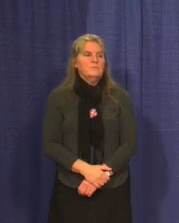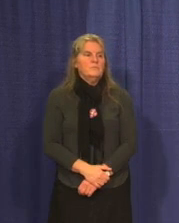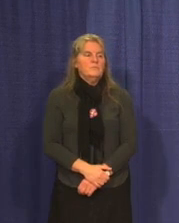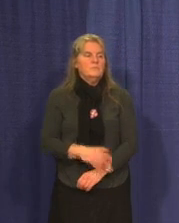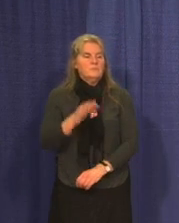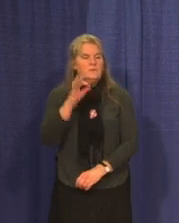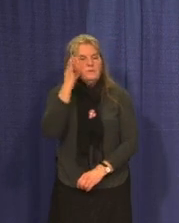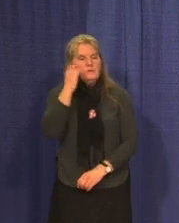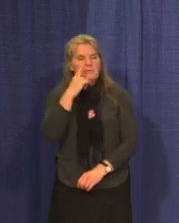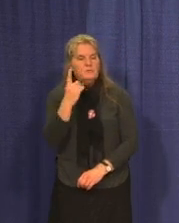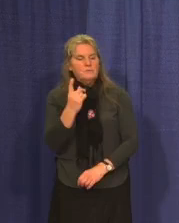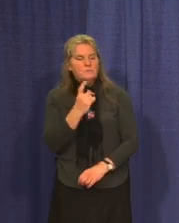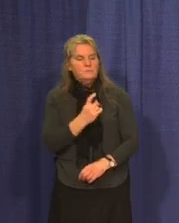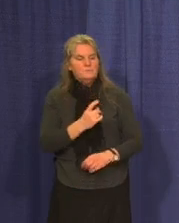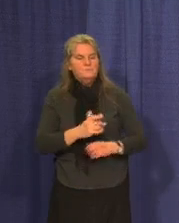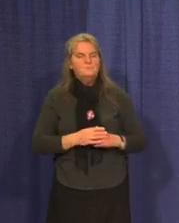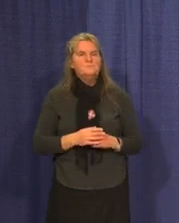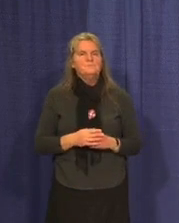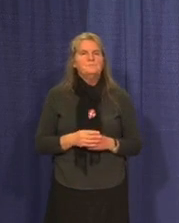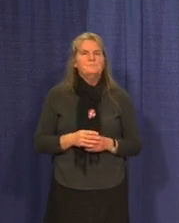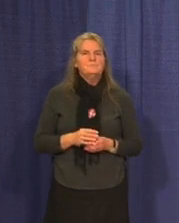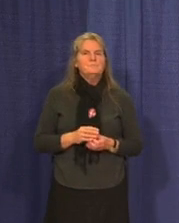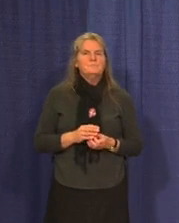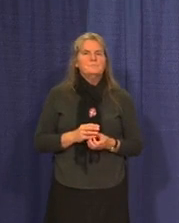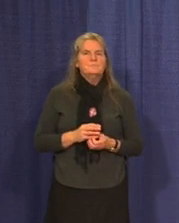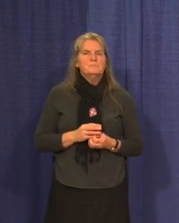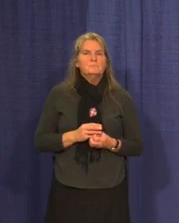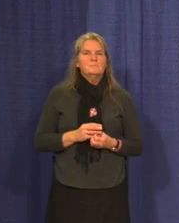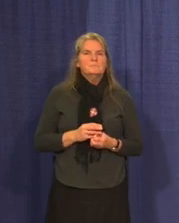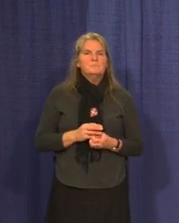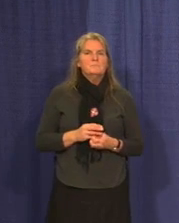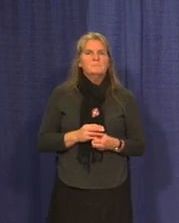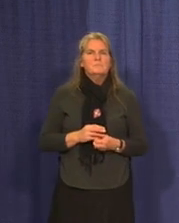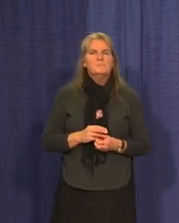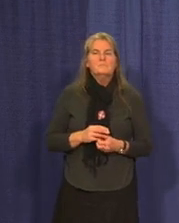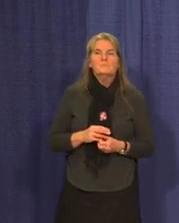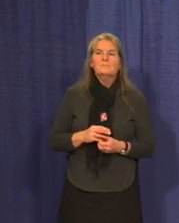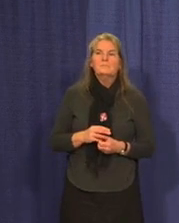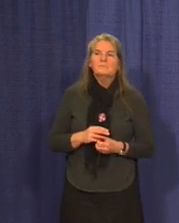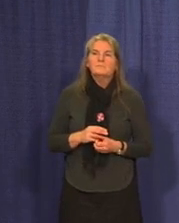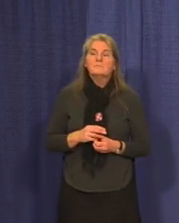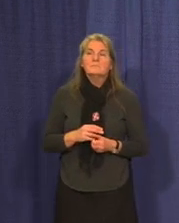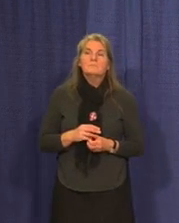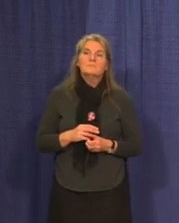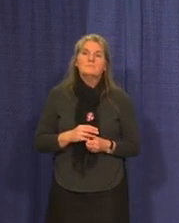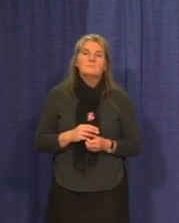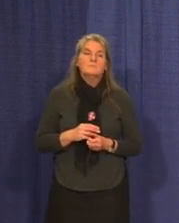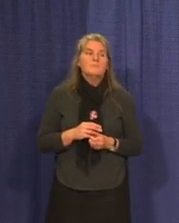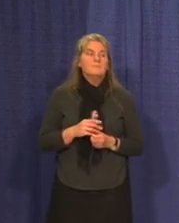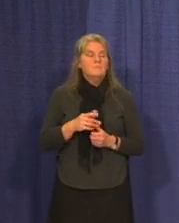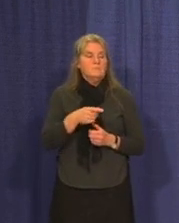[ Speaking French ]